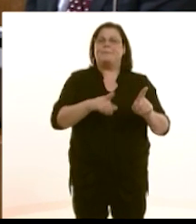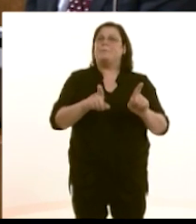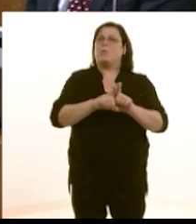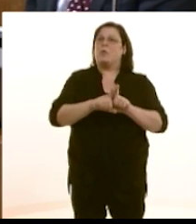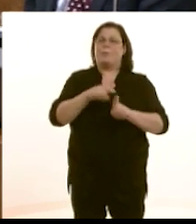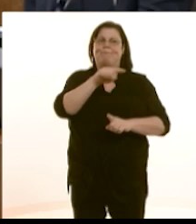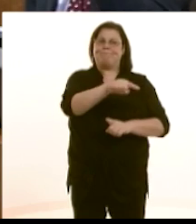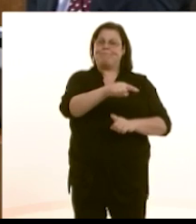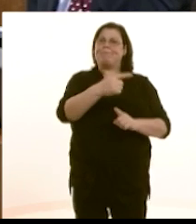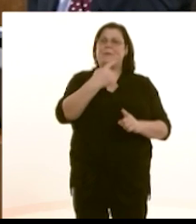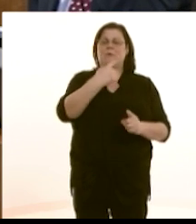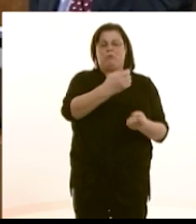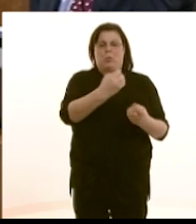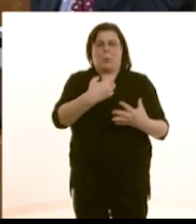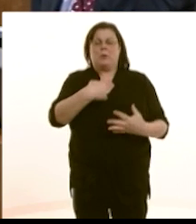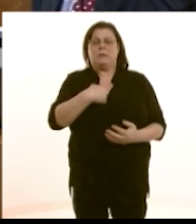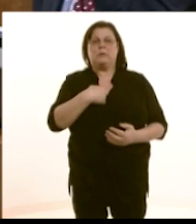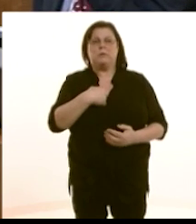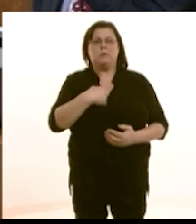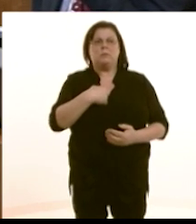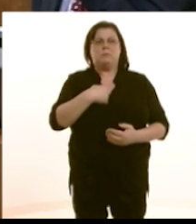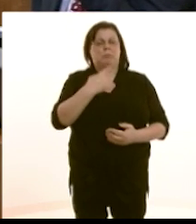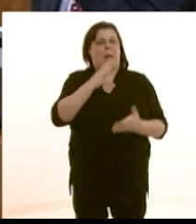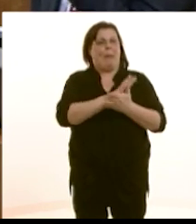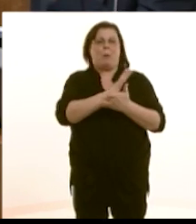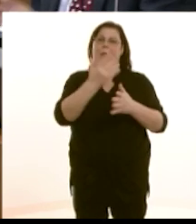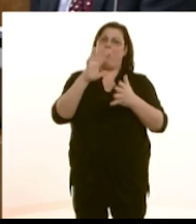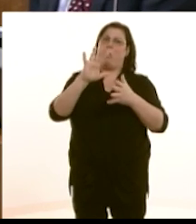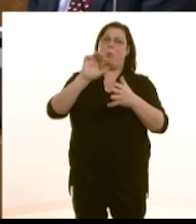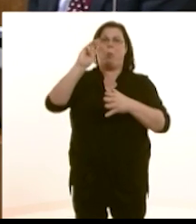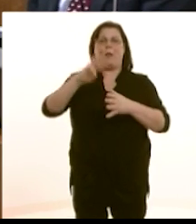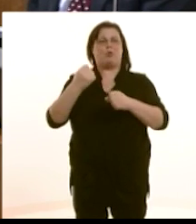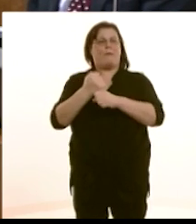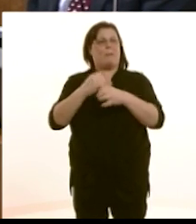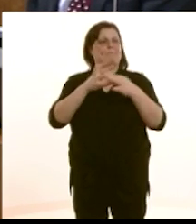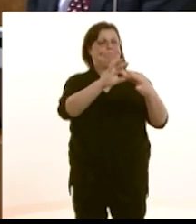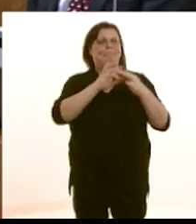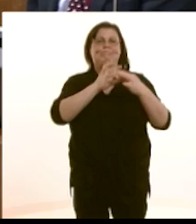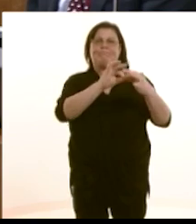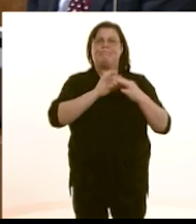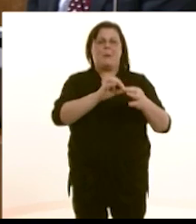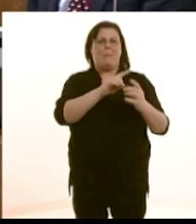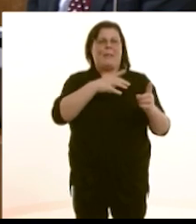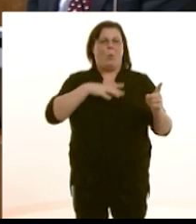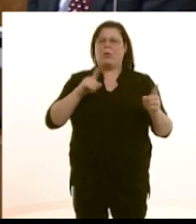and they have said this to usóthey are content with the relationship that they have with us and the work that we have done for themóthey need to feel that the UK Government really